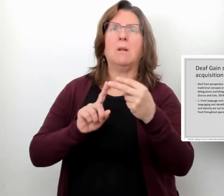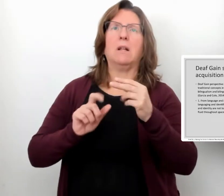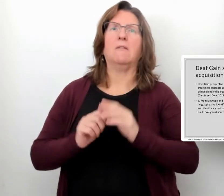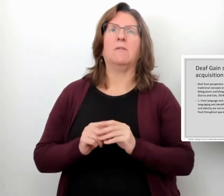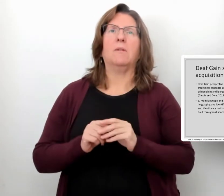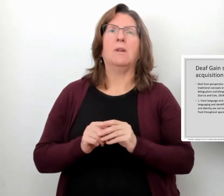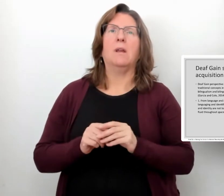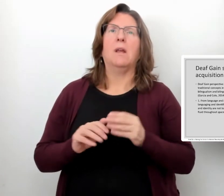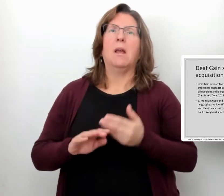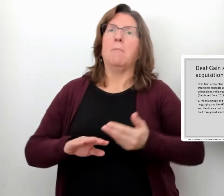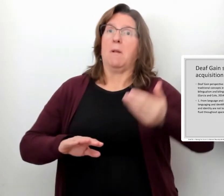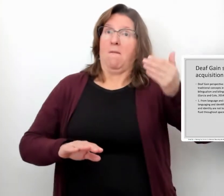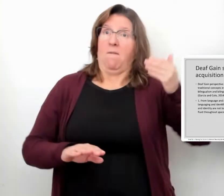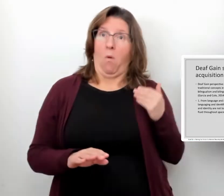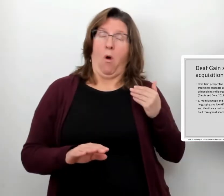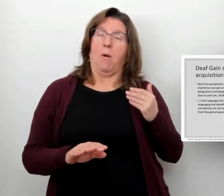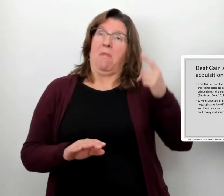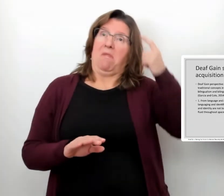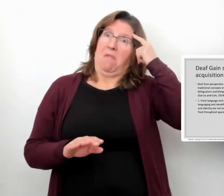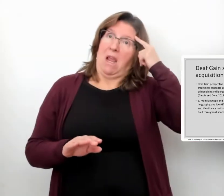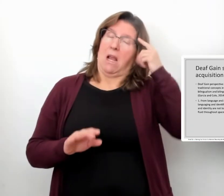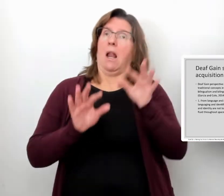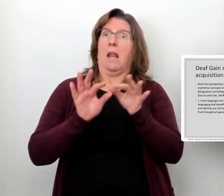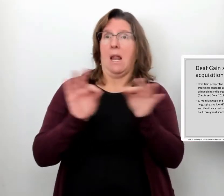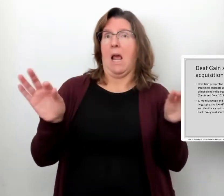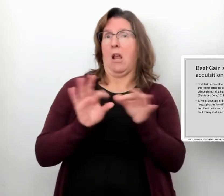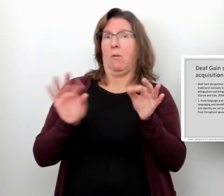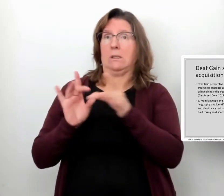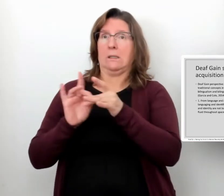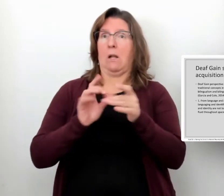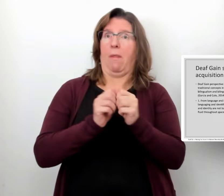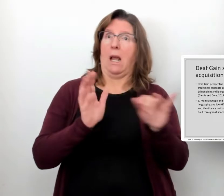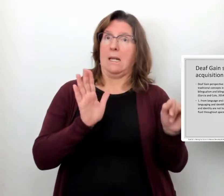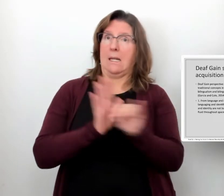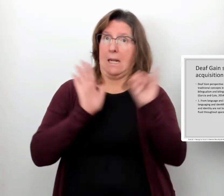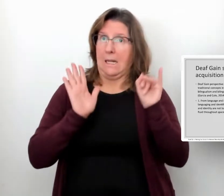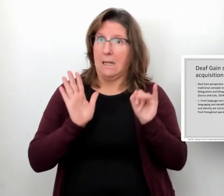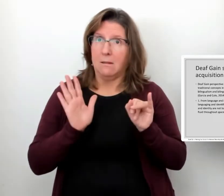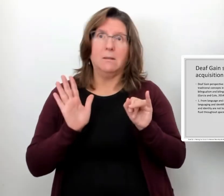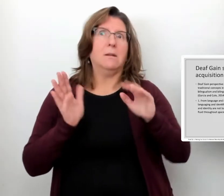There is a different perspective to consider from the 'deaf experience.'